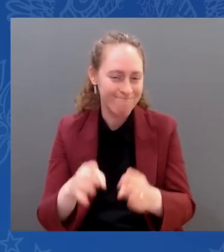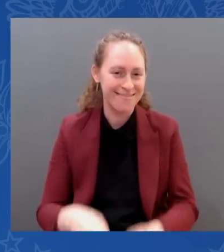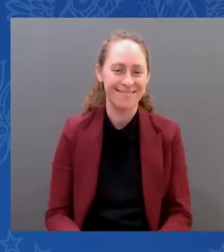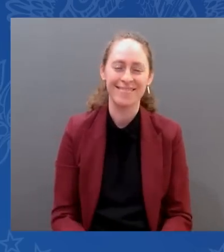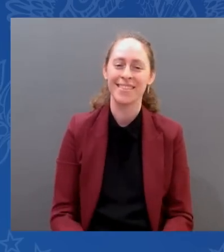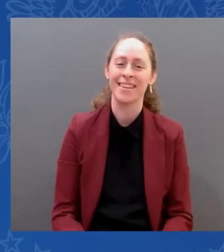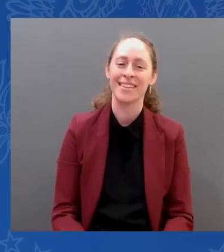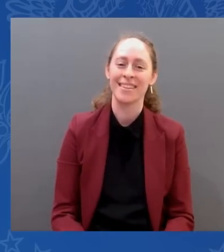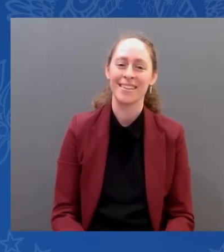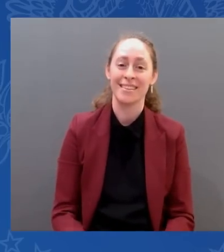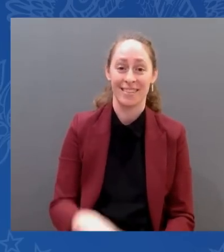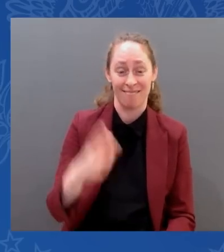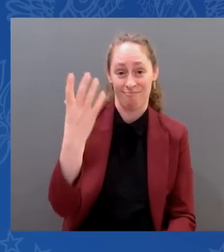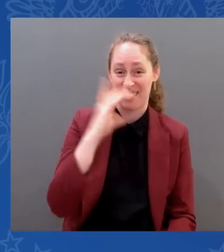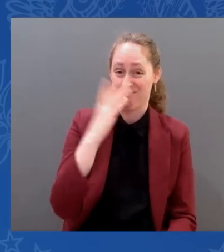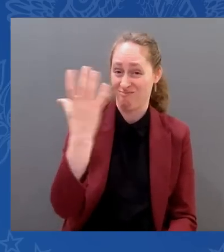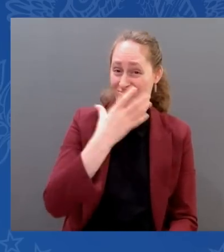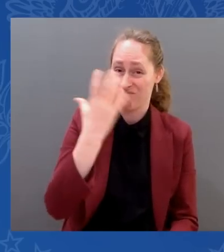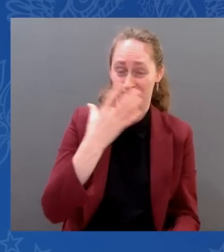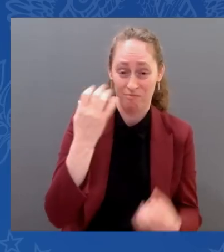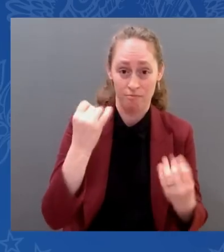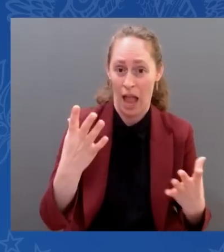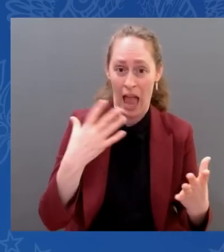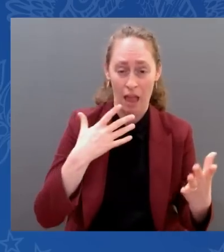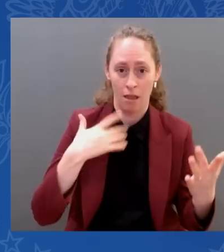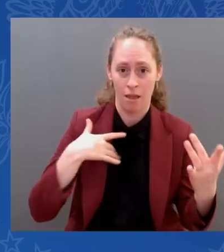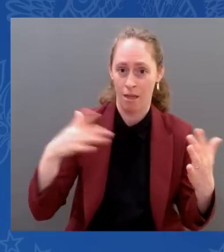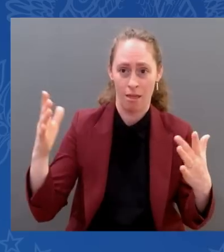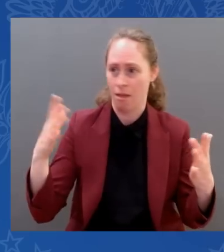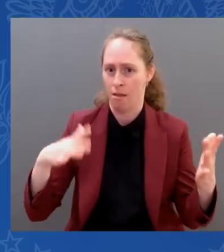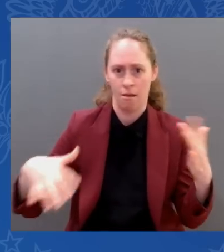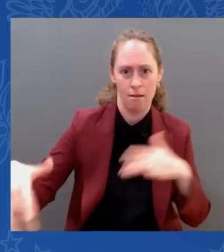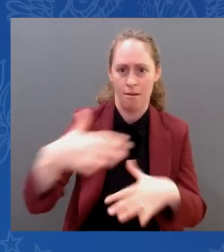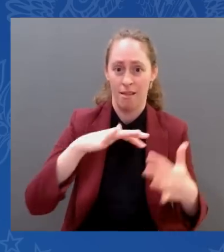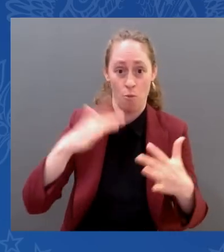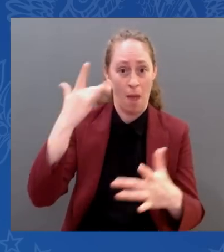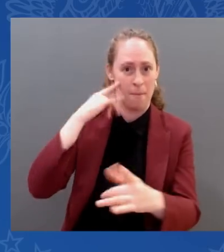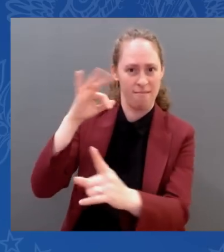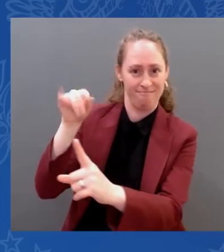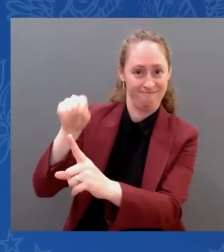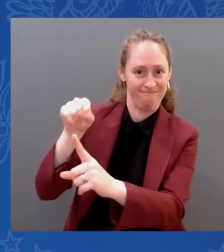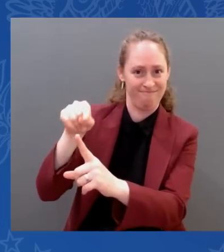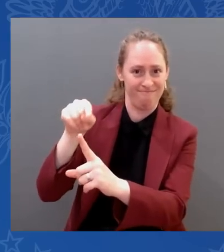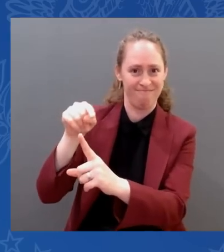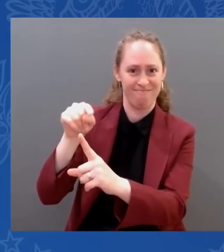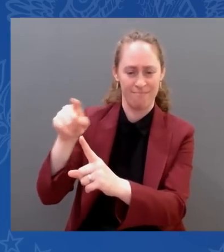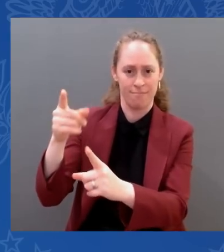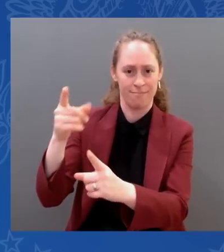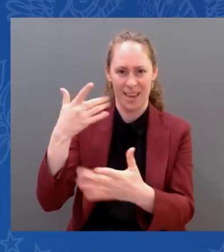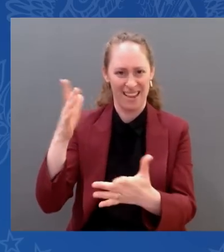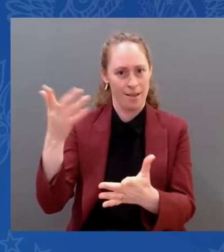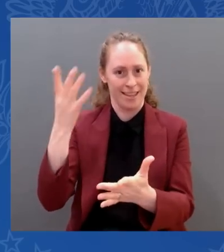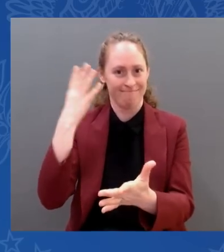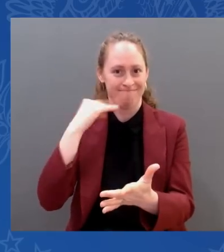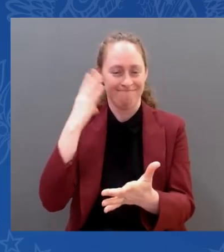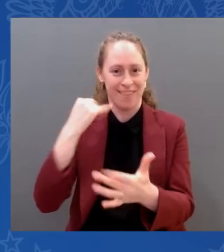from little things like tanks, and aircraft, and all of that. But all kidding aside, he's come off the sidelines. He's retired. He's helped us identify